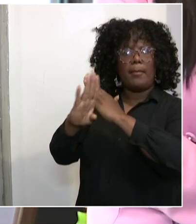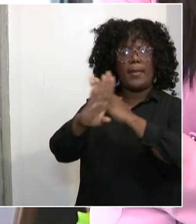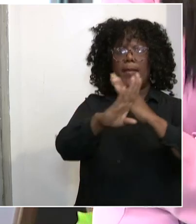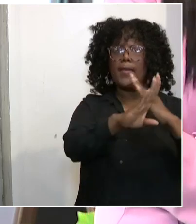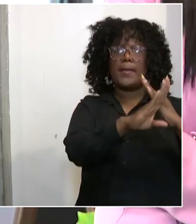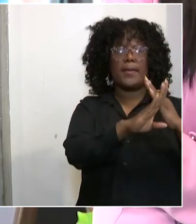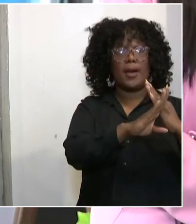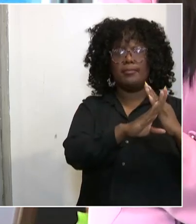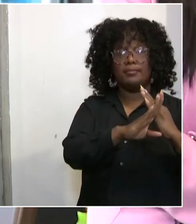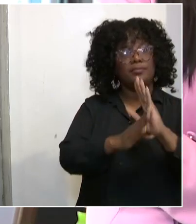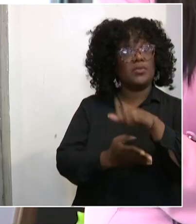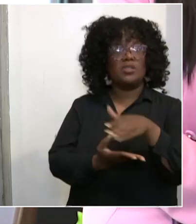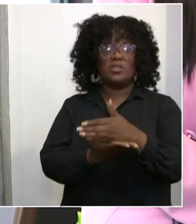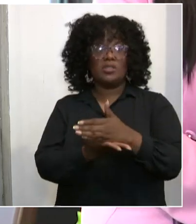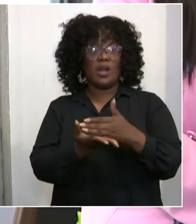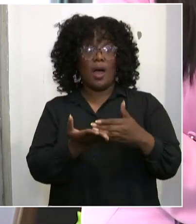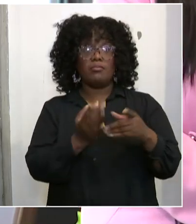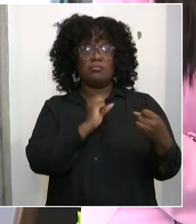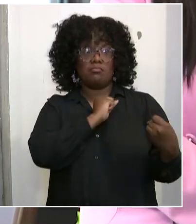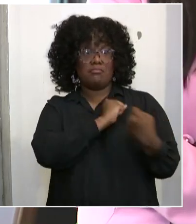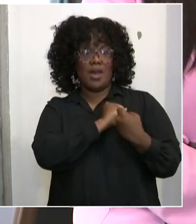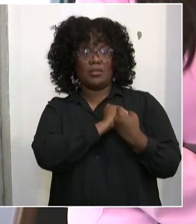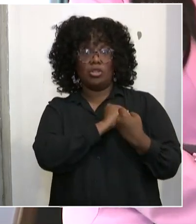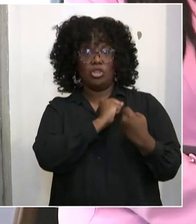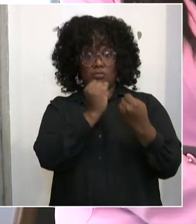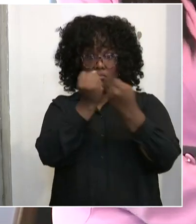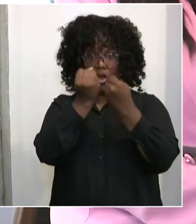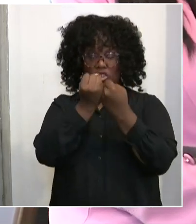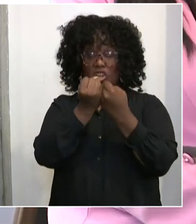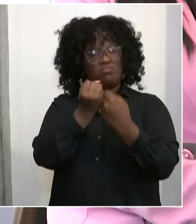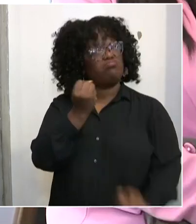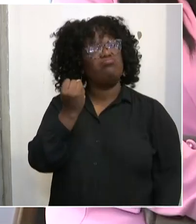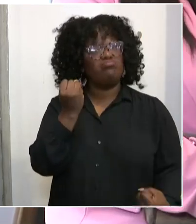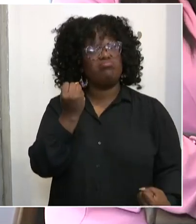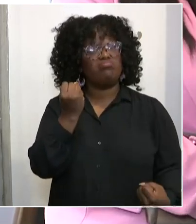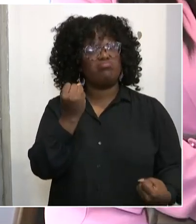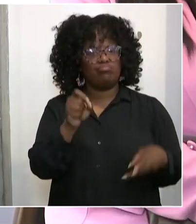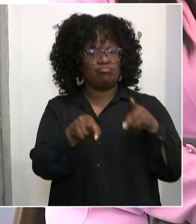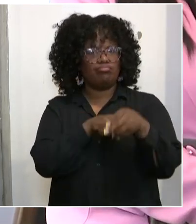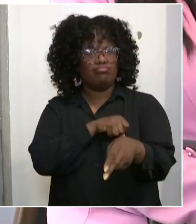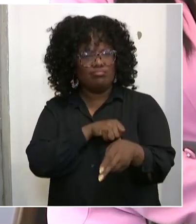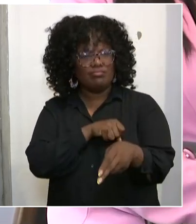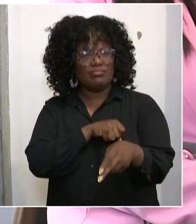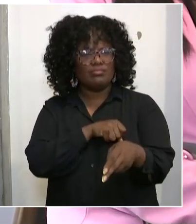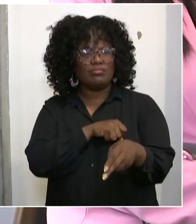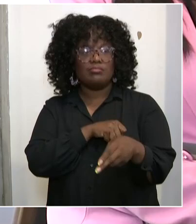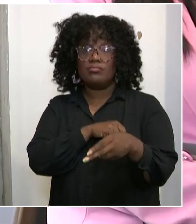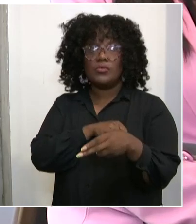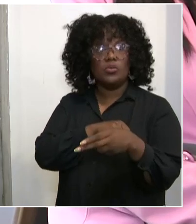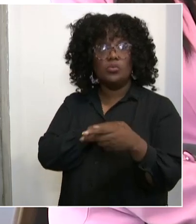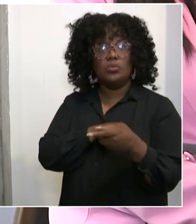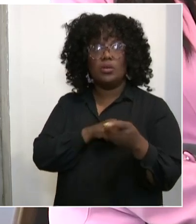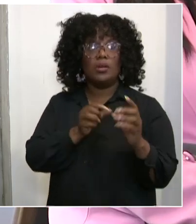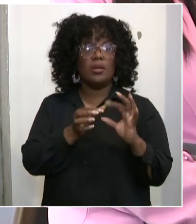they were even promoting a program where people could participate virtually by not coming to the nation's capital.